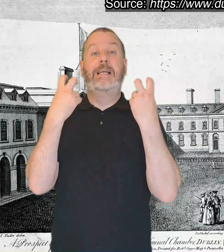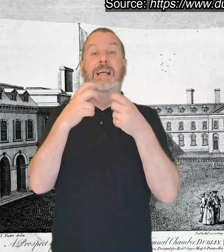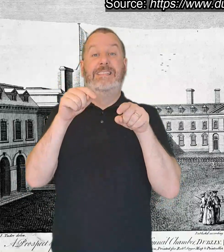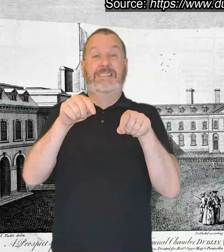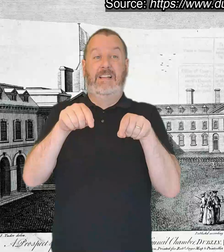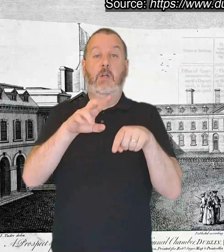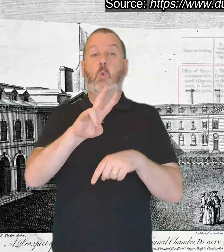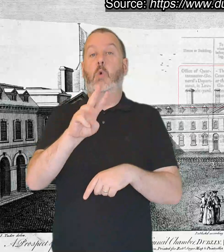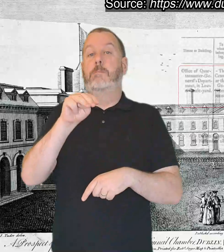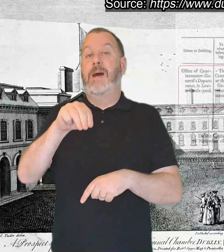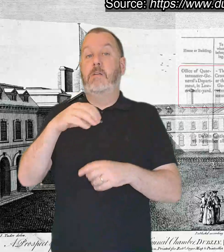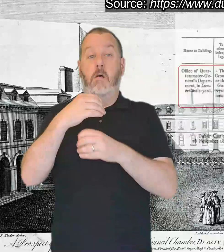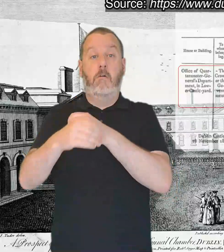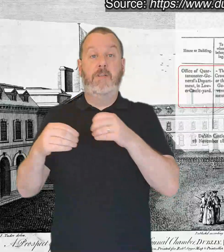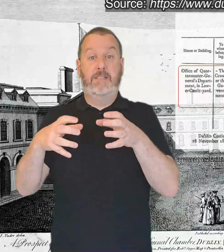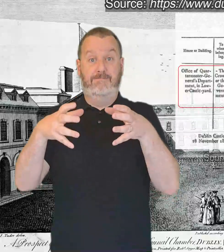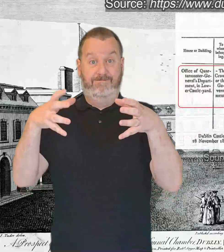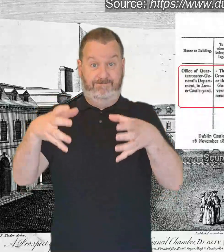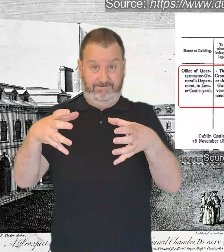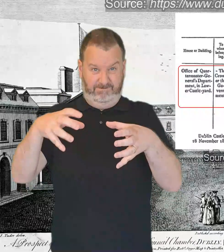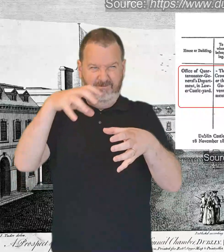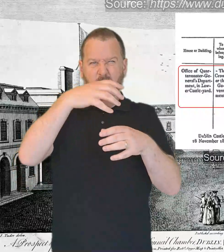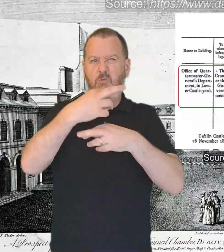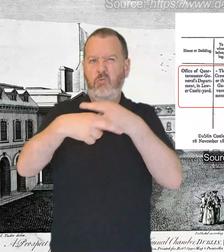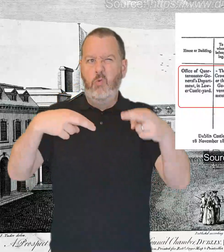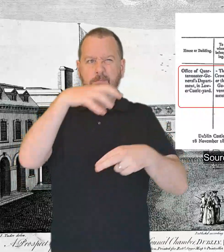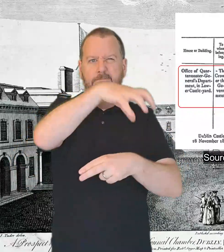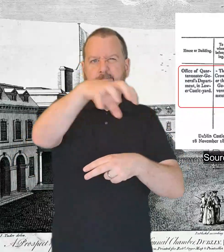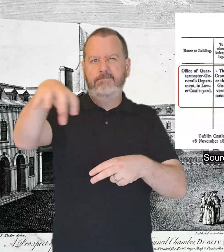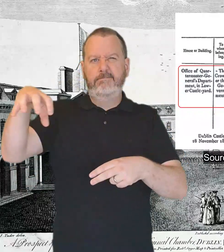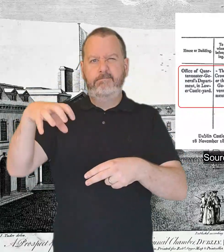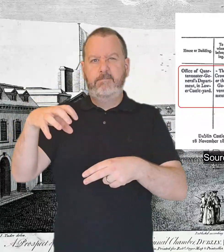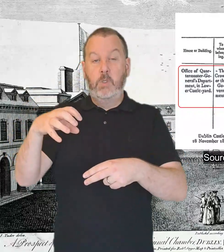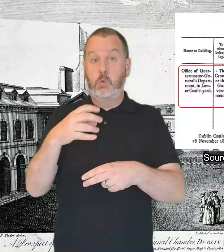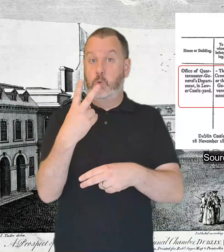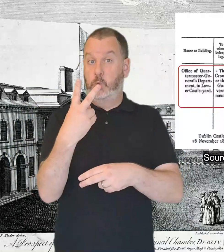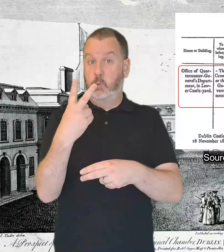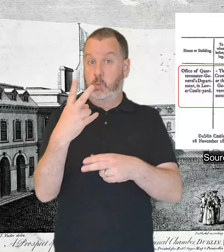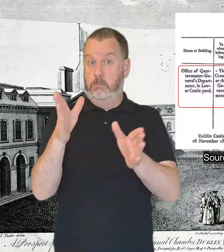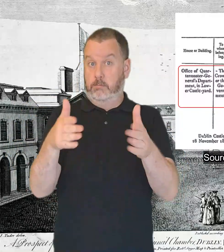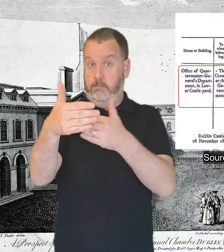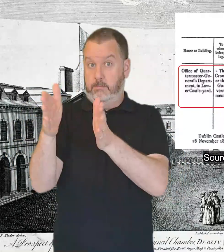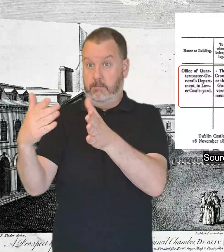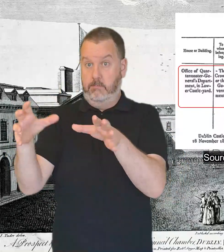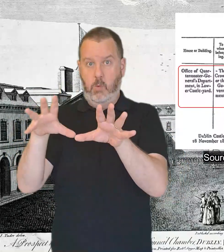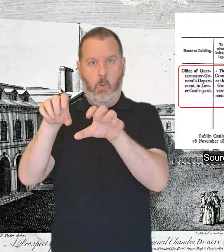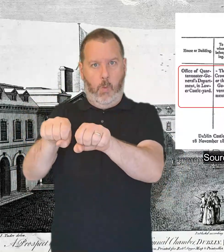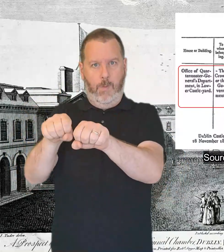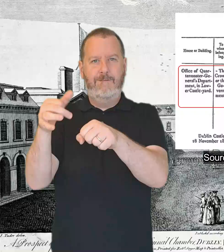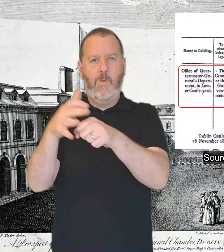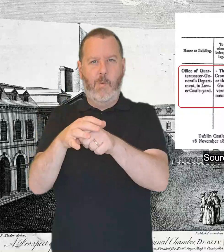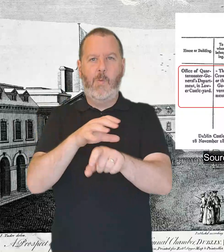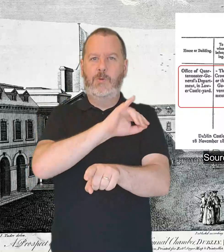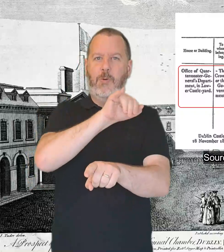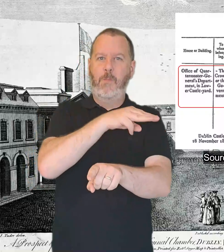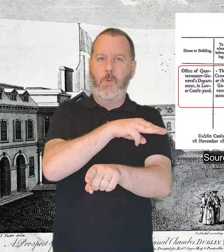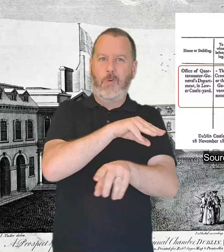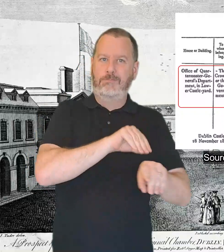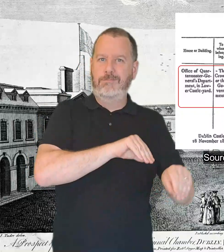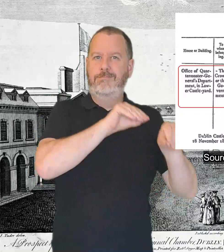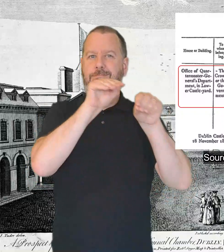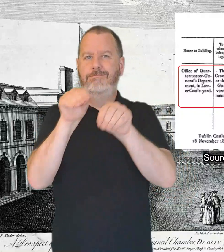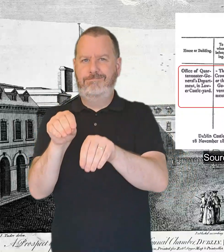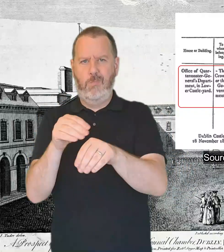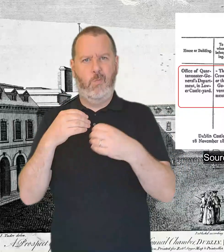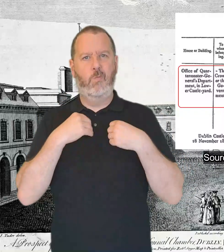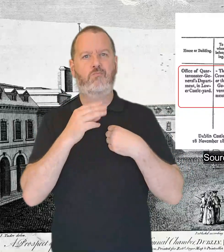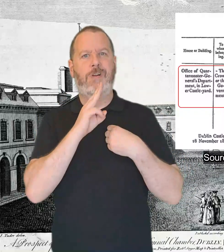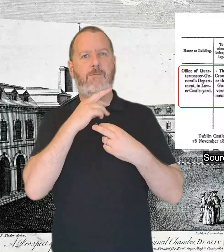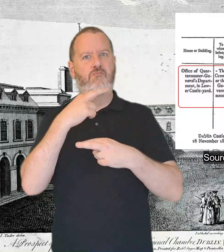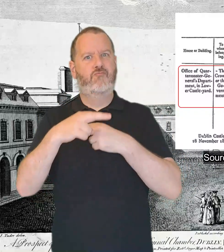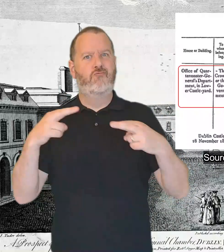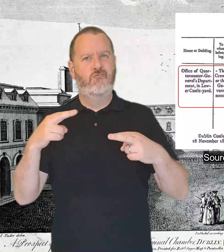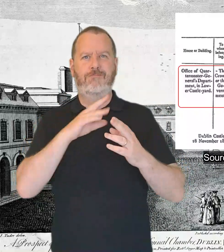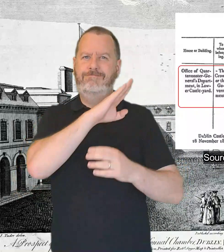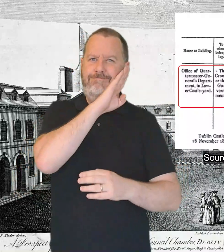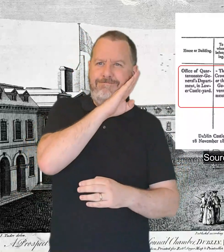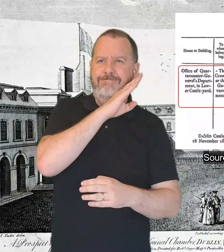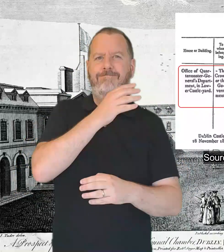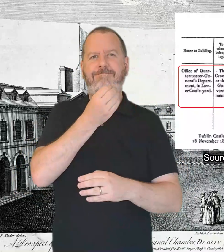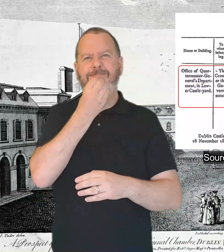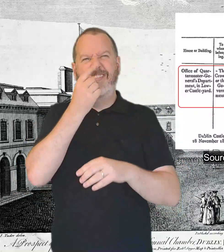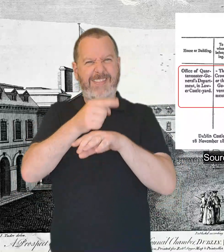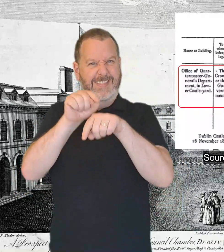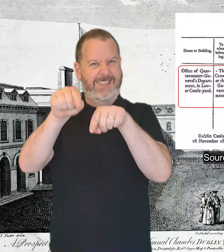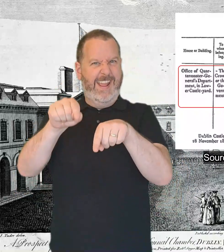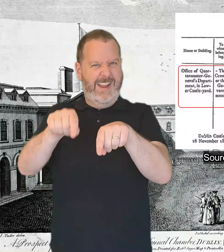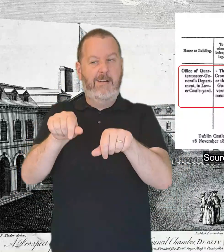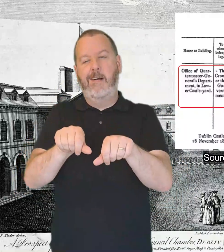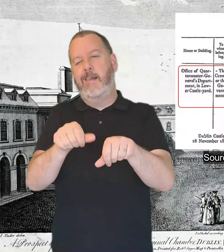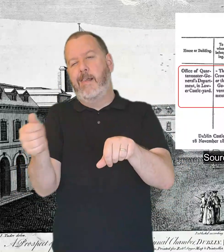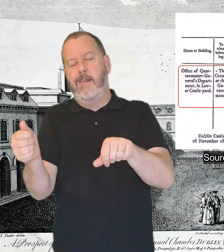He lived in two private rooms within the Quartermaster's Office, where he ate and slept.